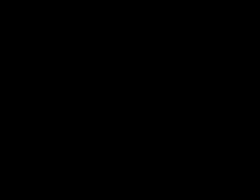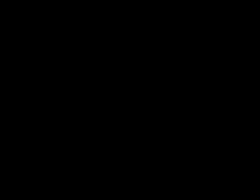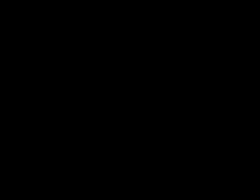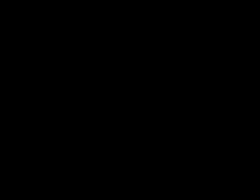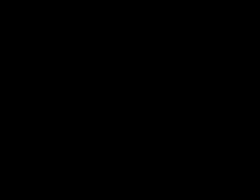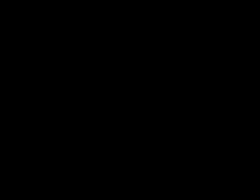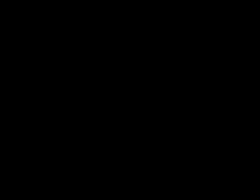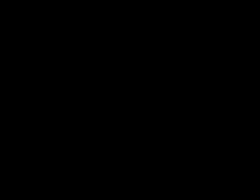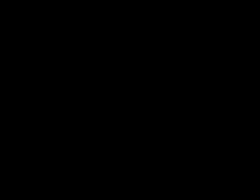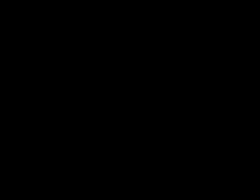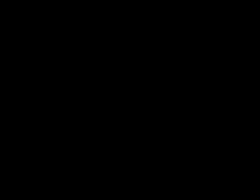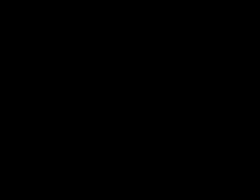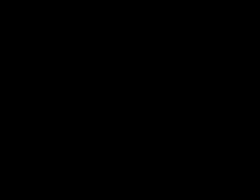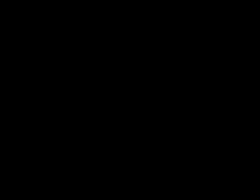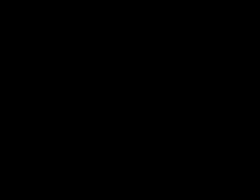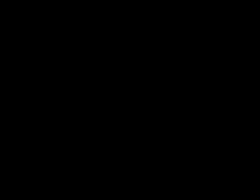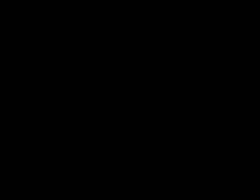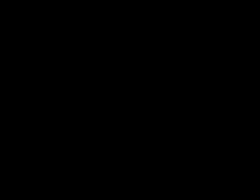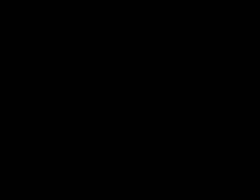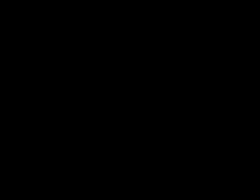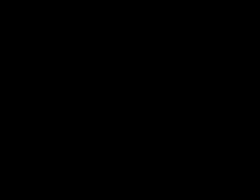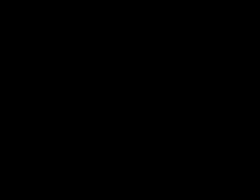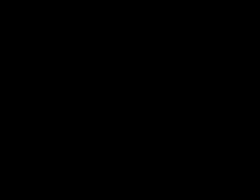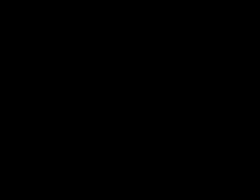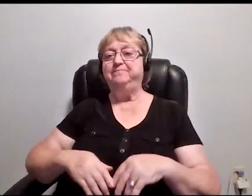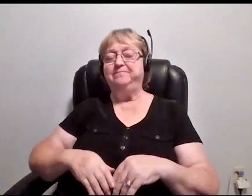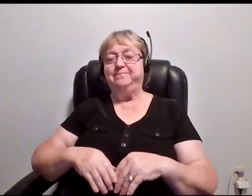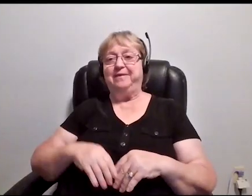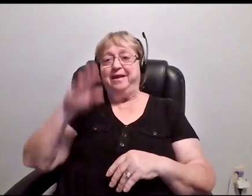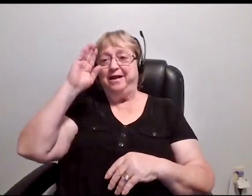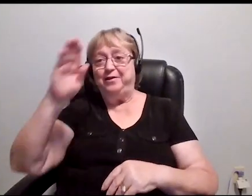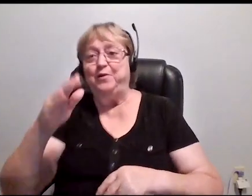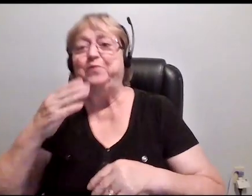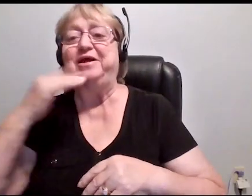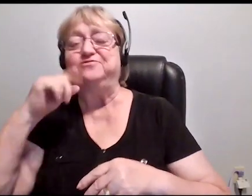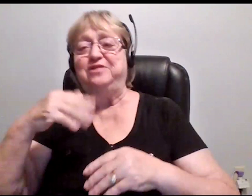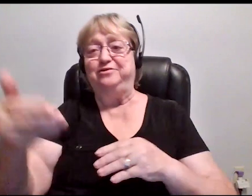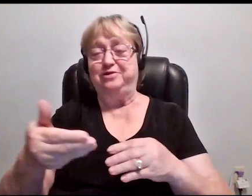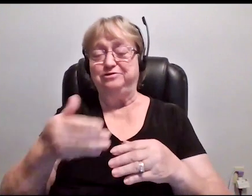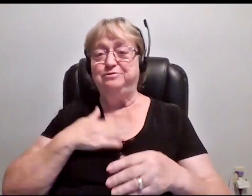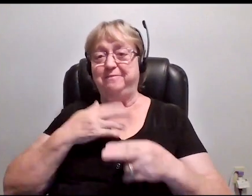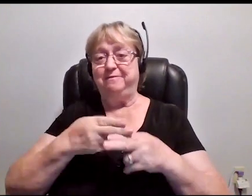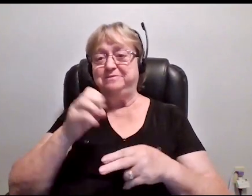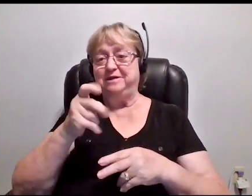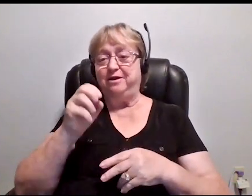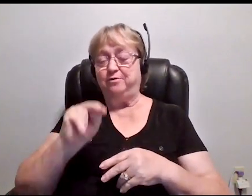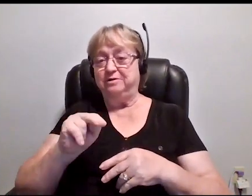Hi, everybody. Thanks for that introduction, Anna. As I said, my name is Erin Scanlon. I use she/her pronouns.